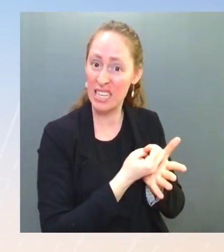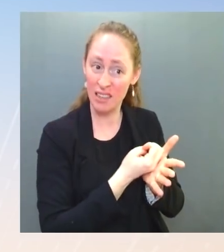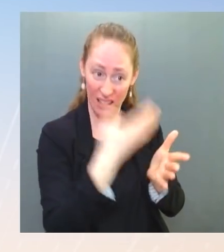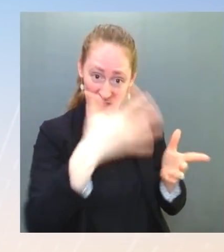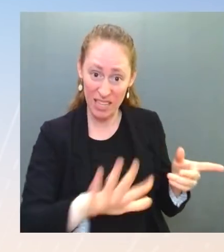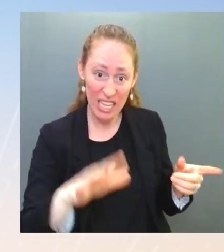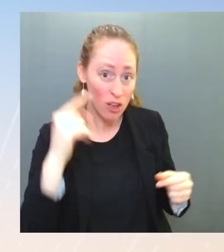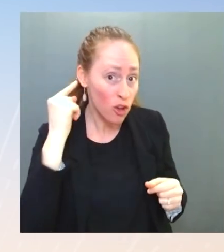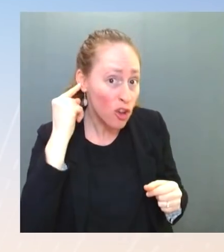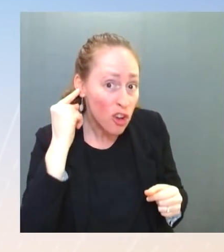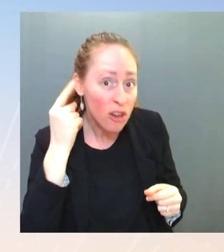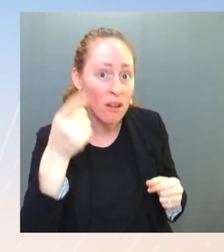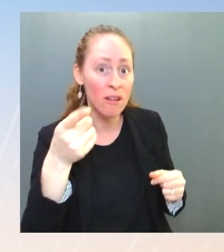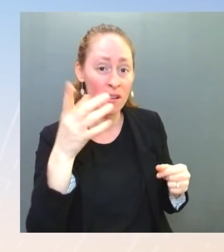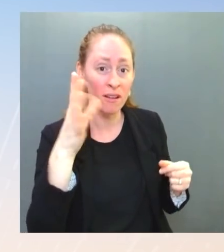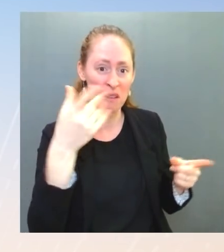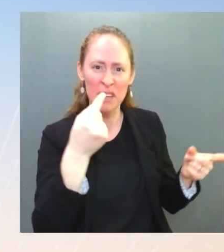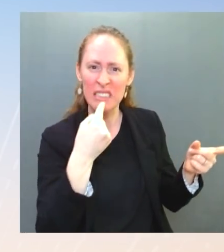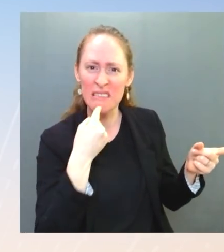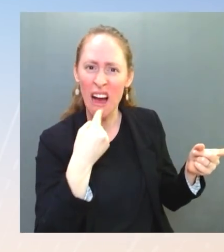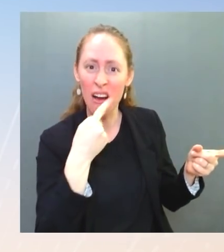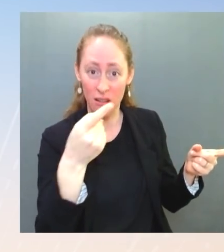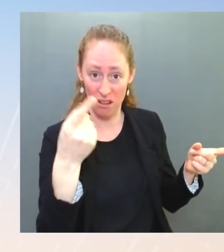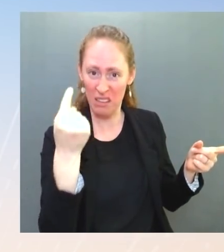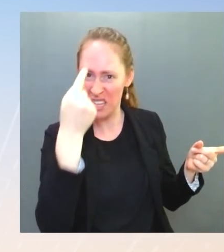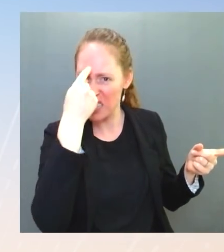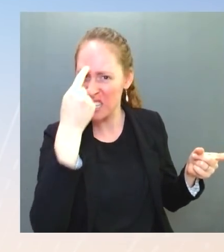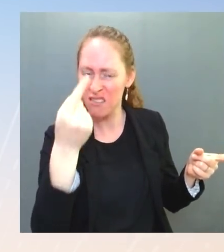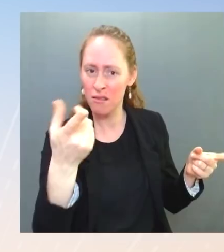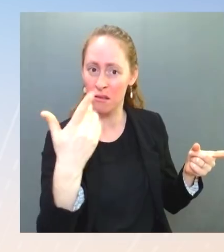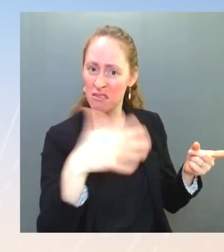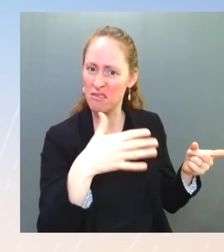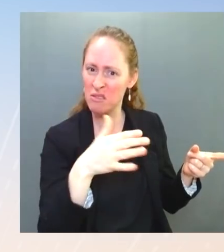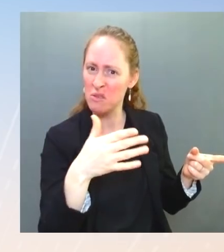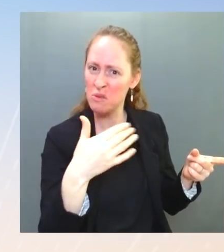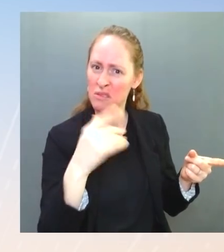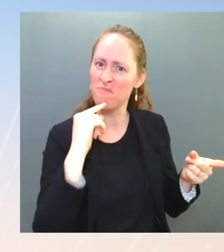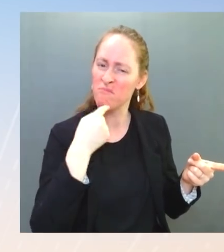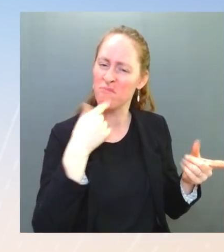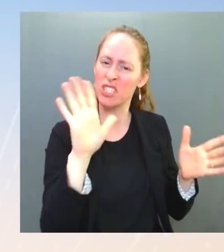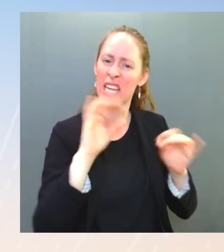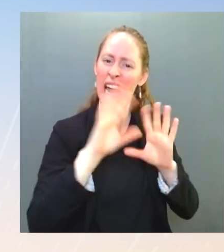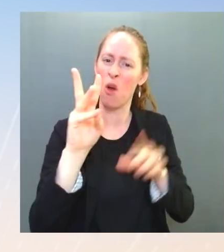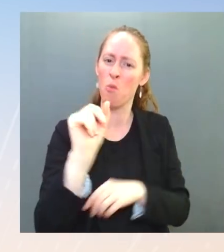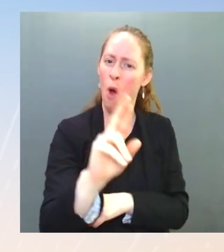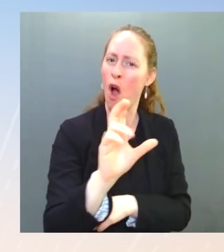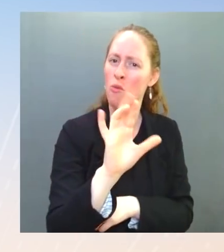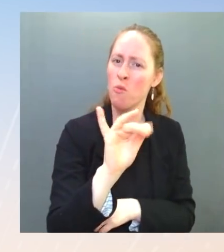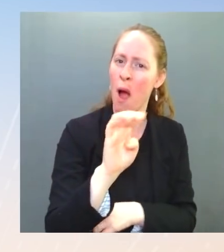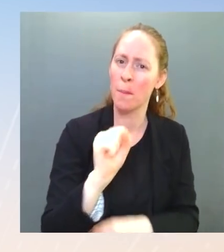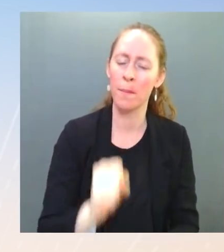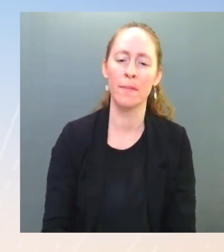is something Jake Sullivan said last week, which is that as we're looking to provide data and information to war crimes investigations,